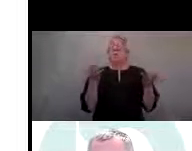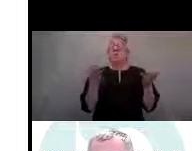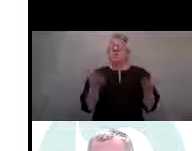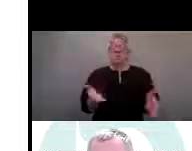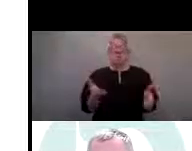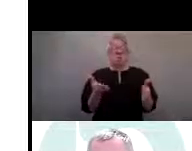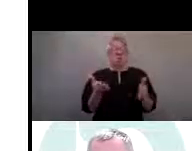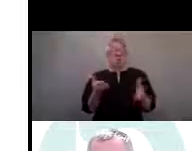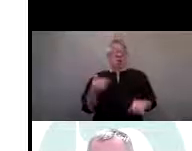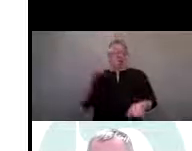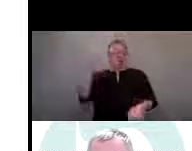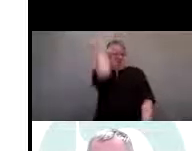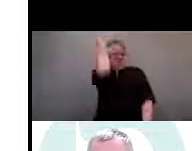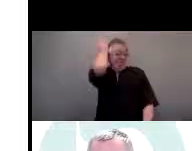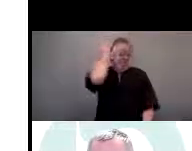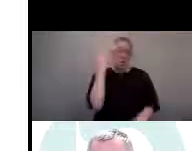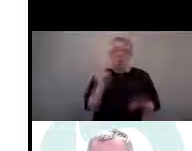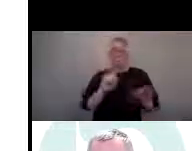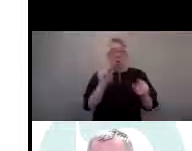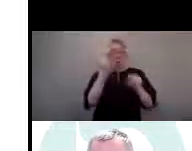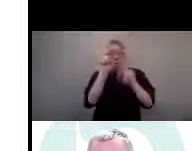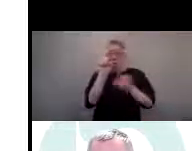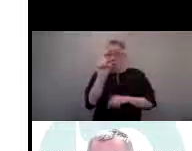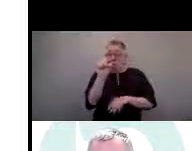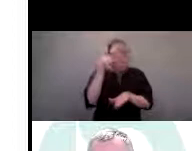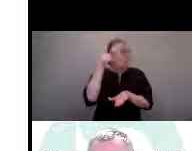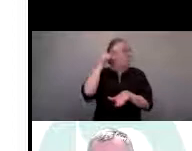years. Cochlear implantation surgery is now performed using